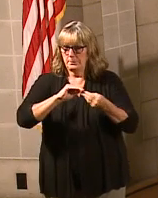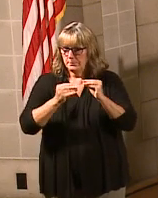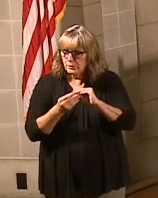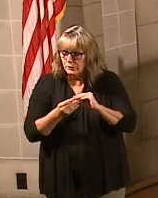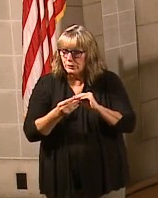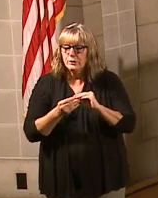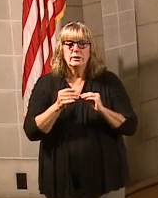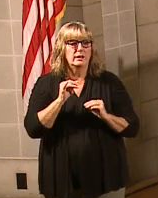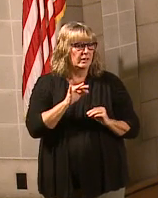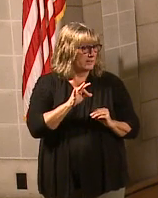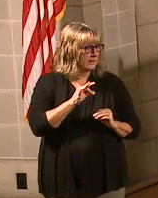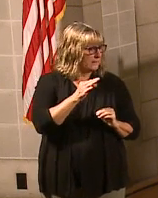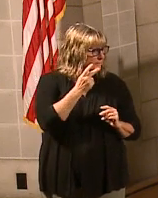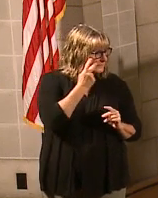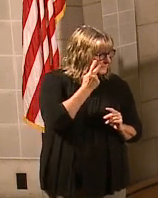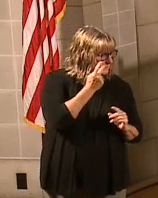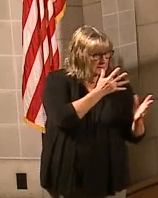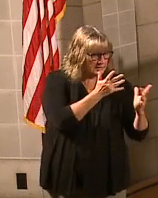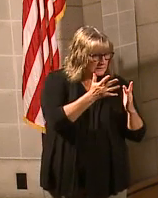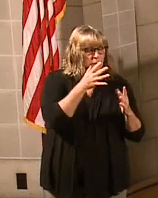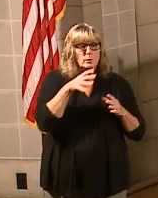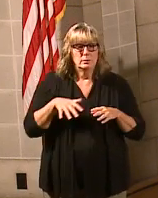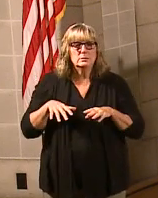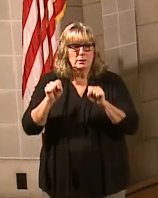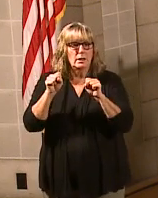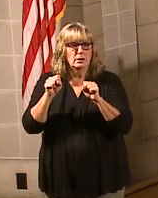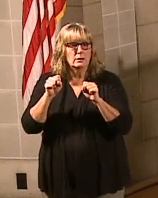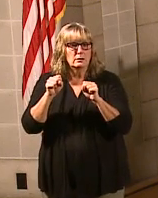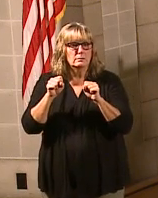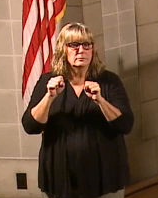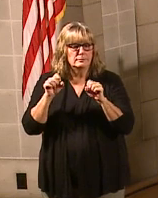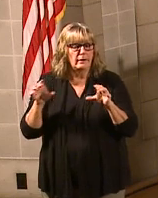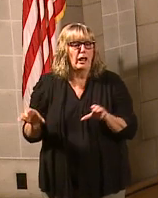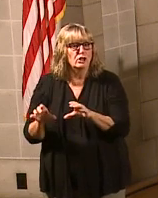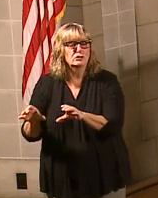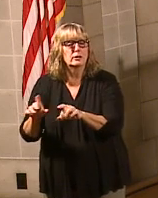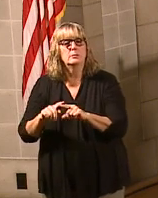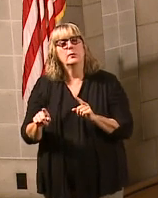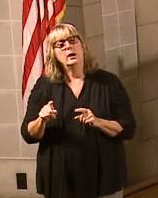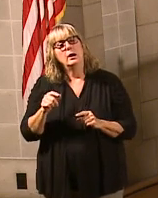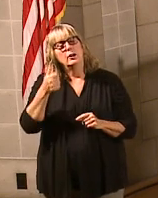SO AGAIN, WE'RE GOING TO CONTINUE TO MONITOR